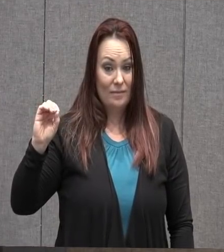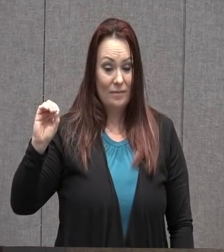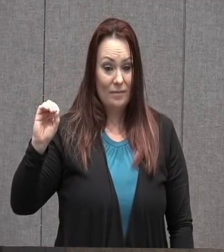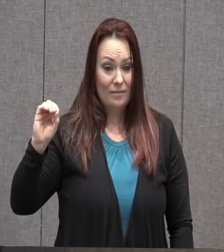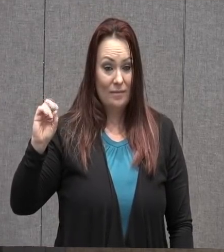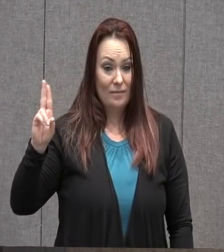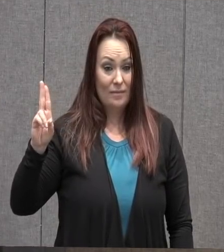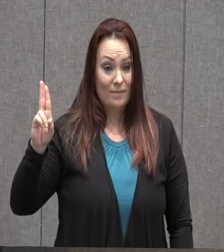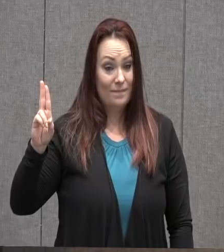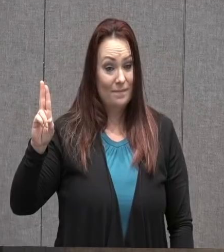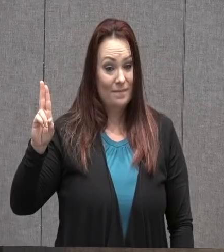U.